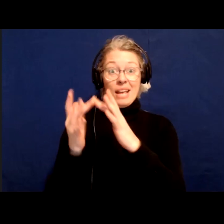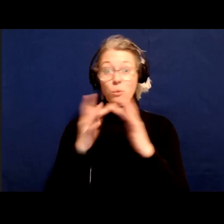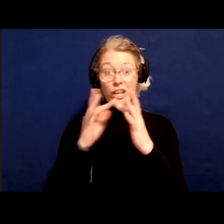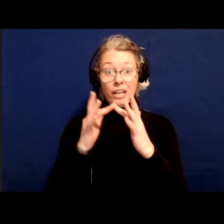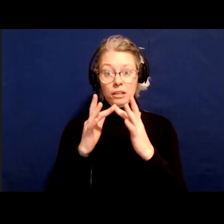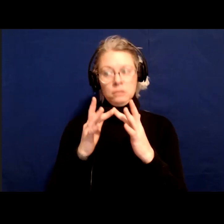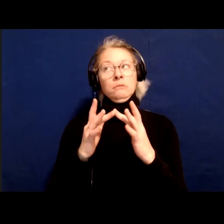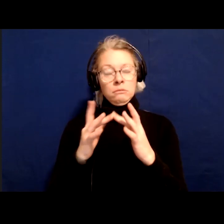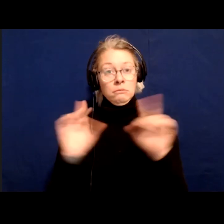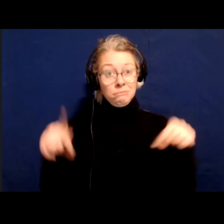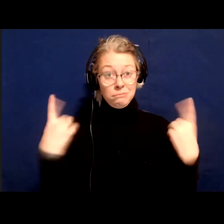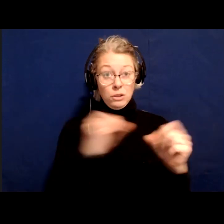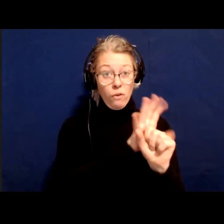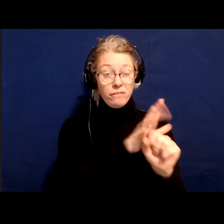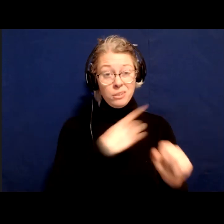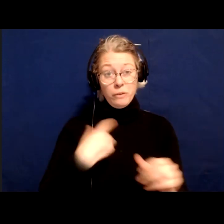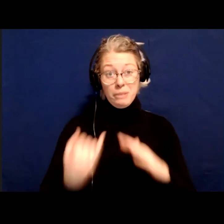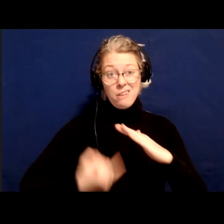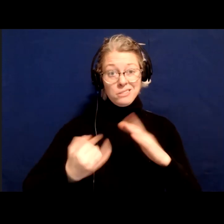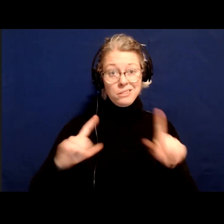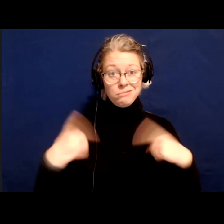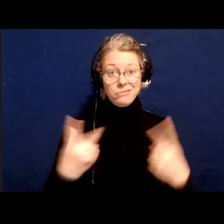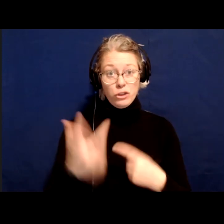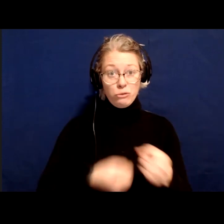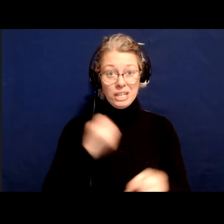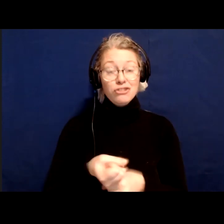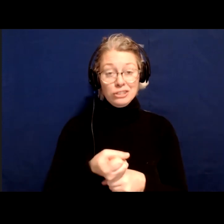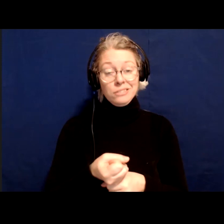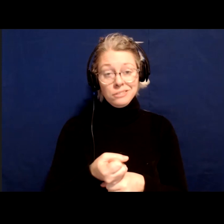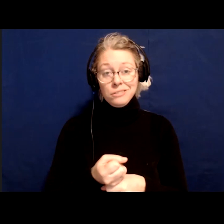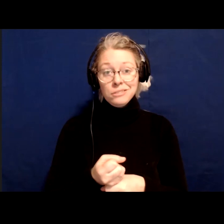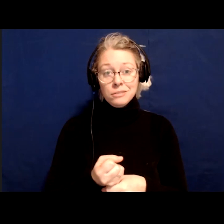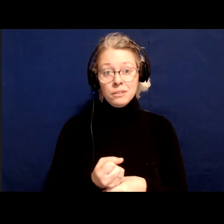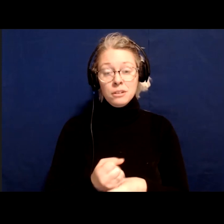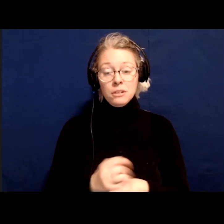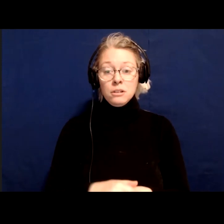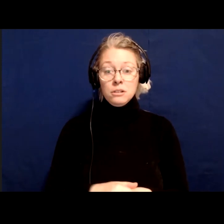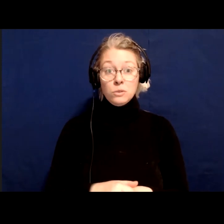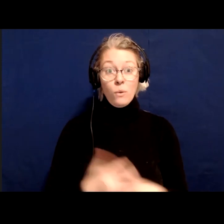isolated for three years. And so the events that I have had the great pleasure of being